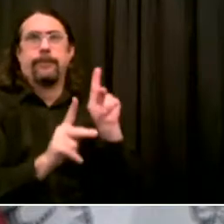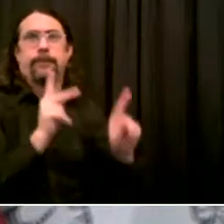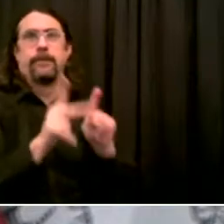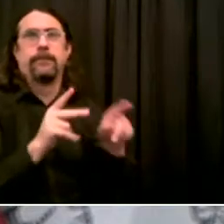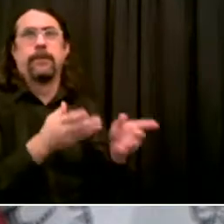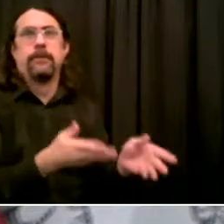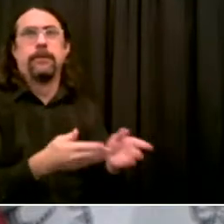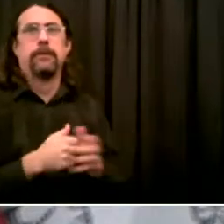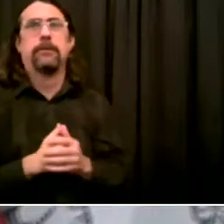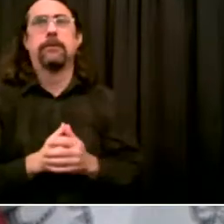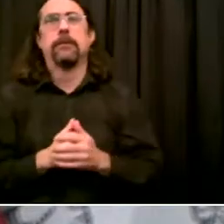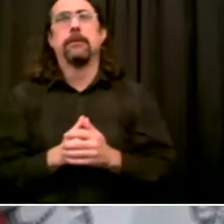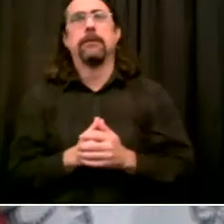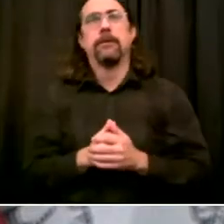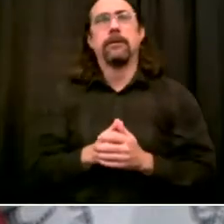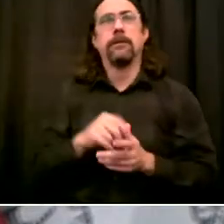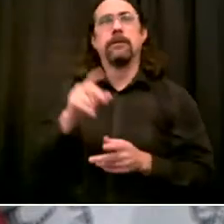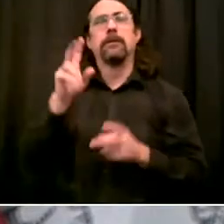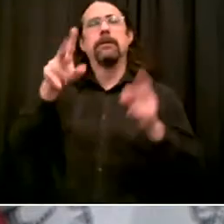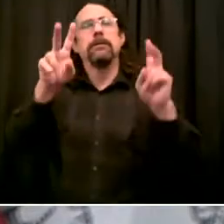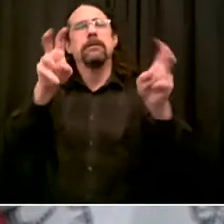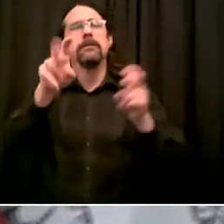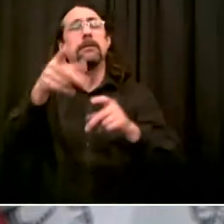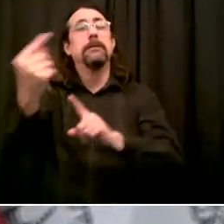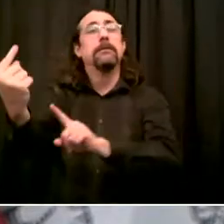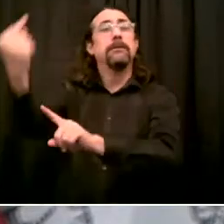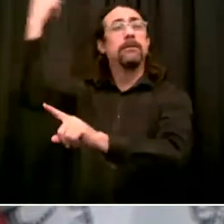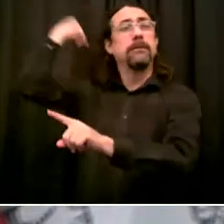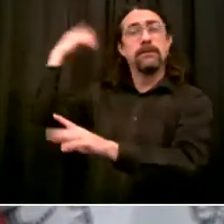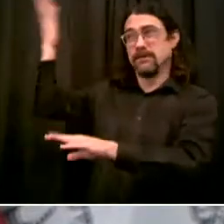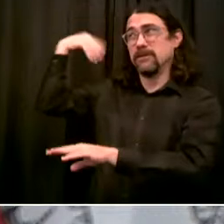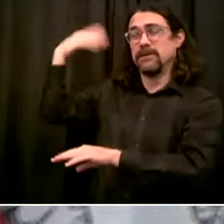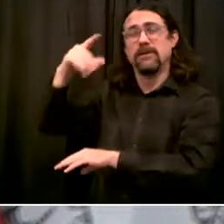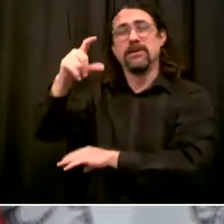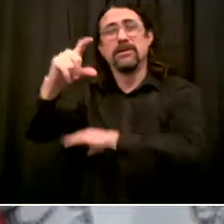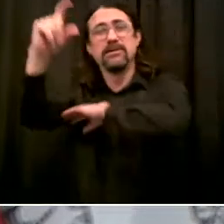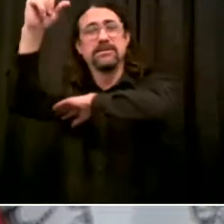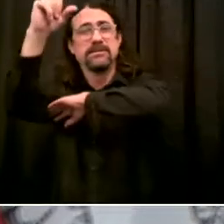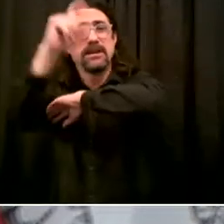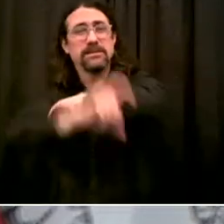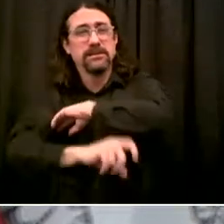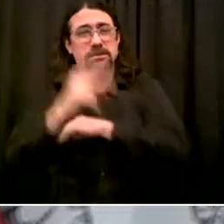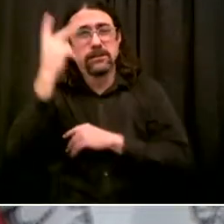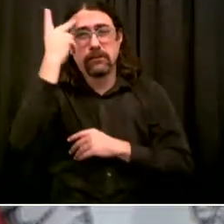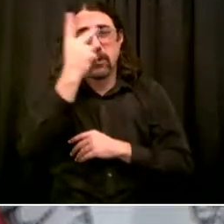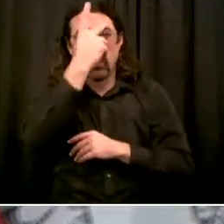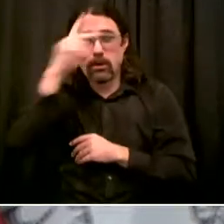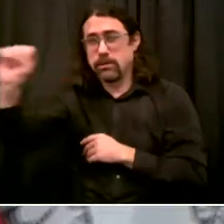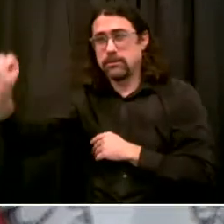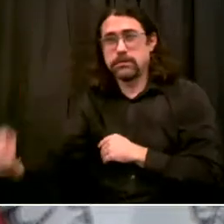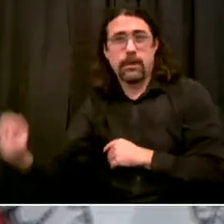THIS ISIS MORE ISOLATED. THERE IS LESS OF AN UPTICKCK, SURE. MUCH MORE LIKE WHAAT WE SAW IN SUNSET PARK AND